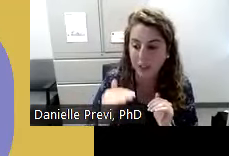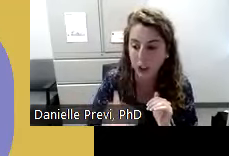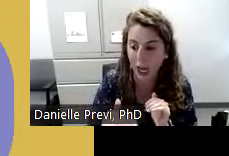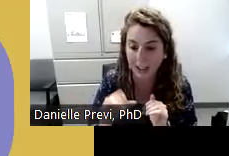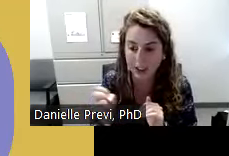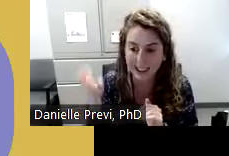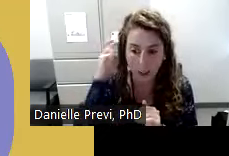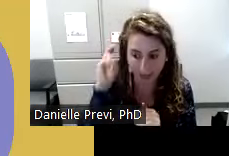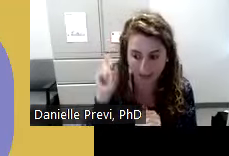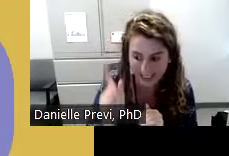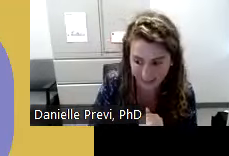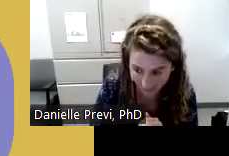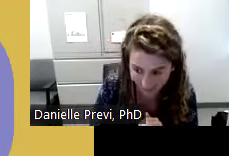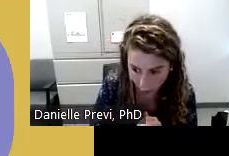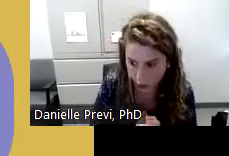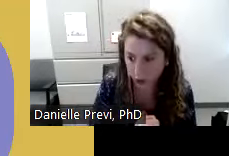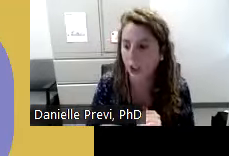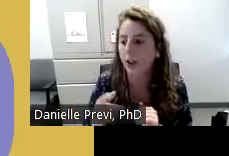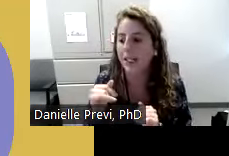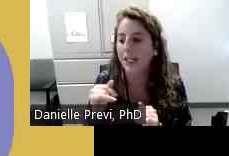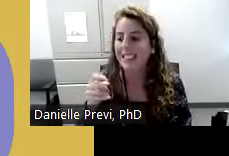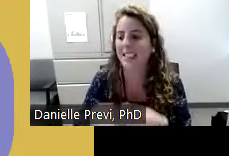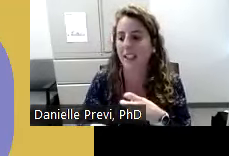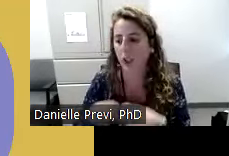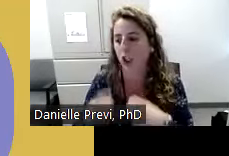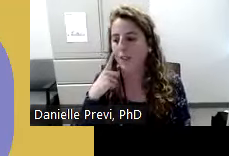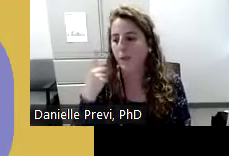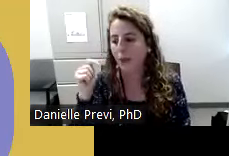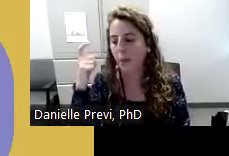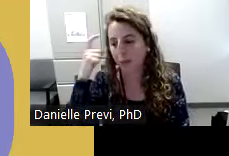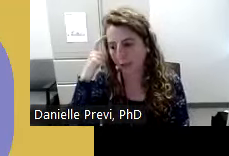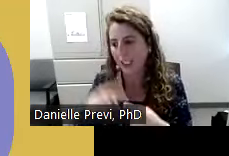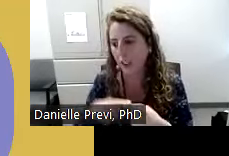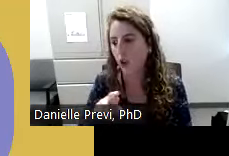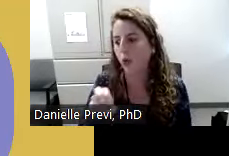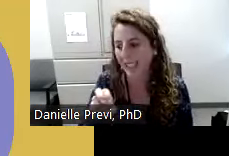So essentially, if a child is implanted later on, theoretically, it would be